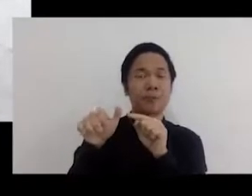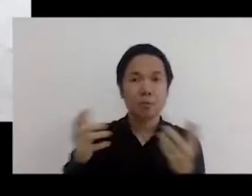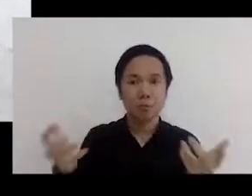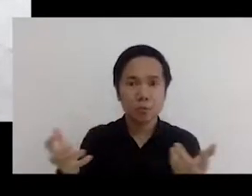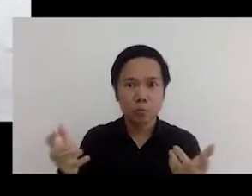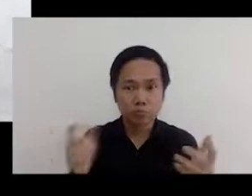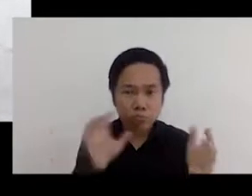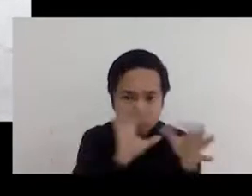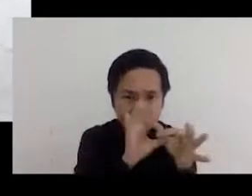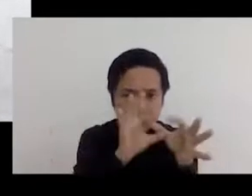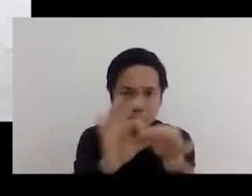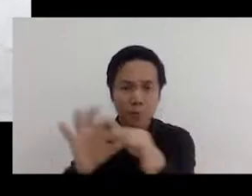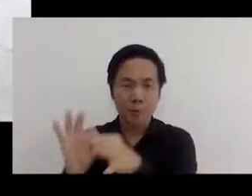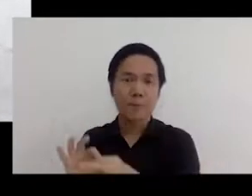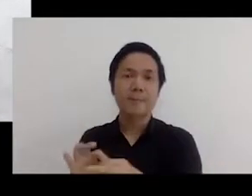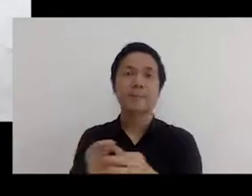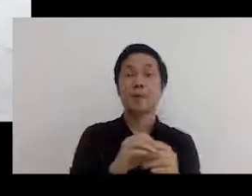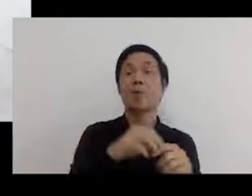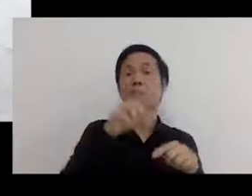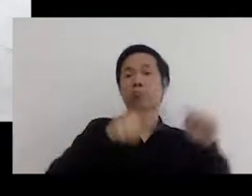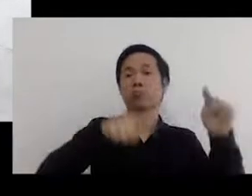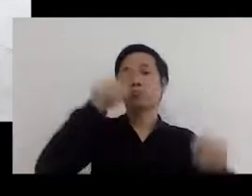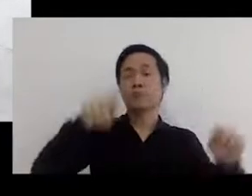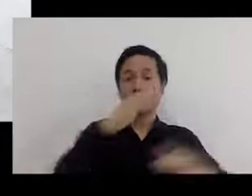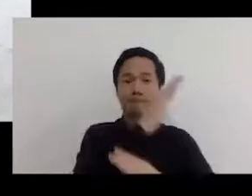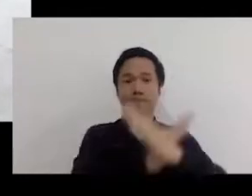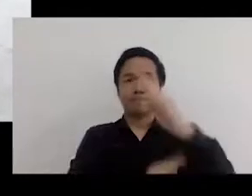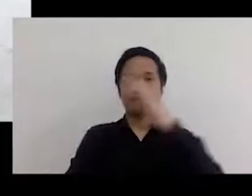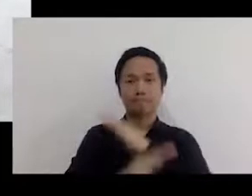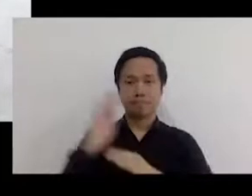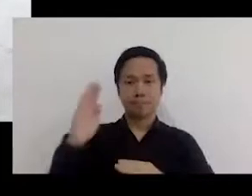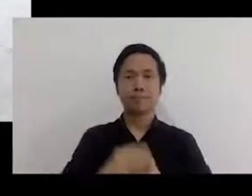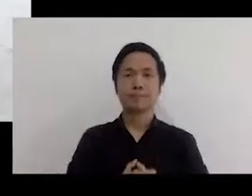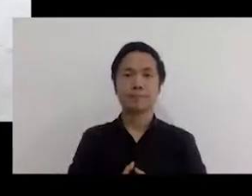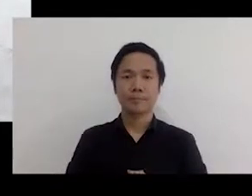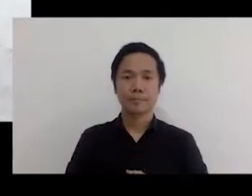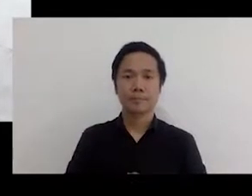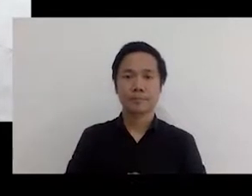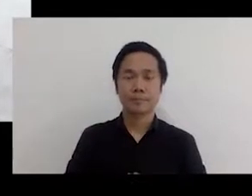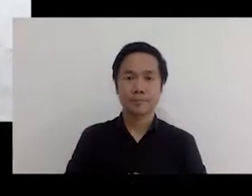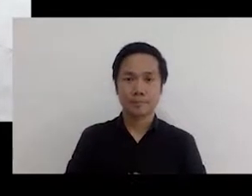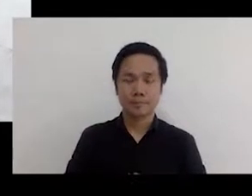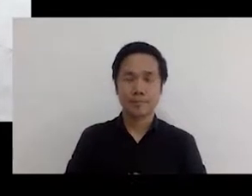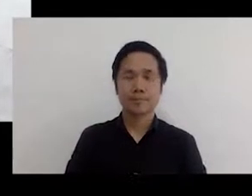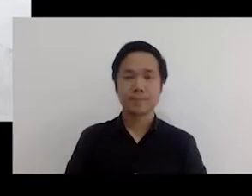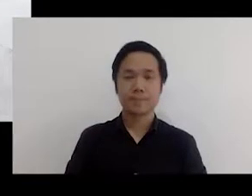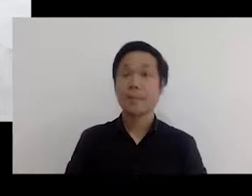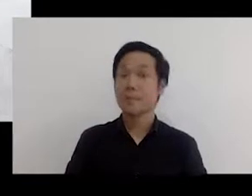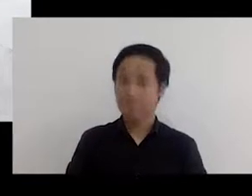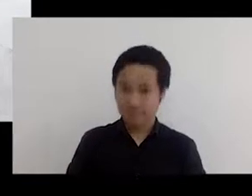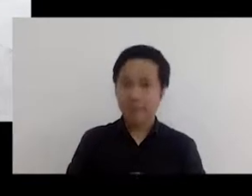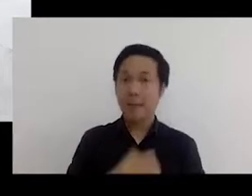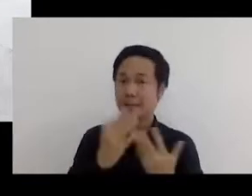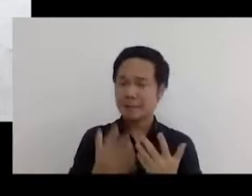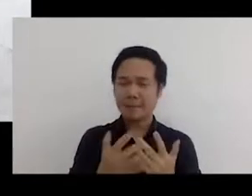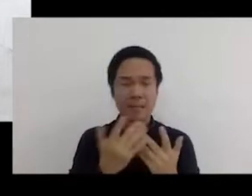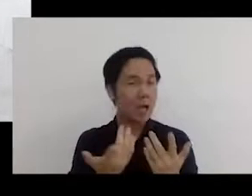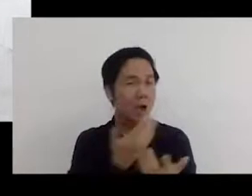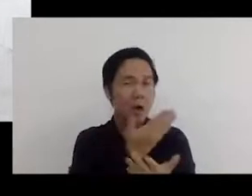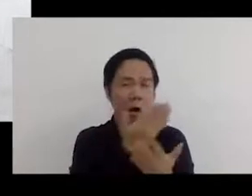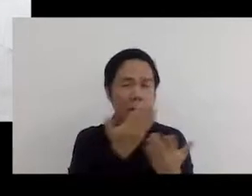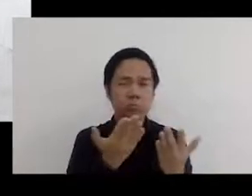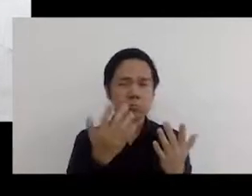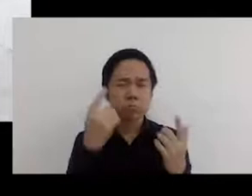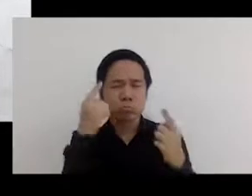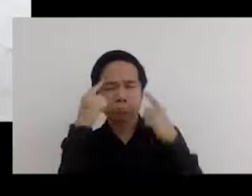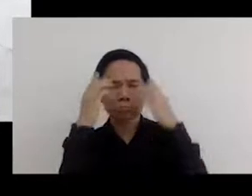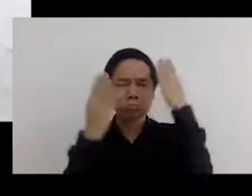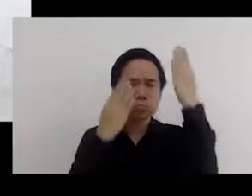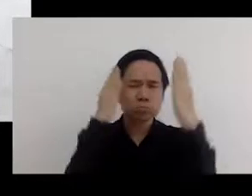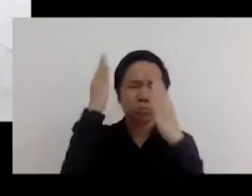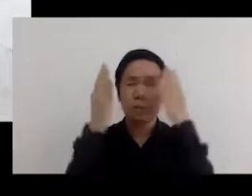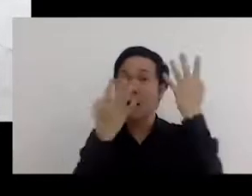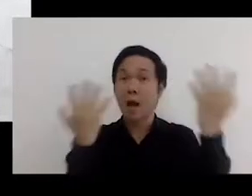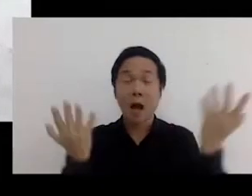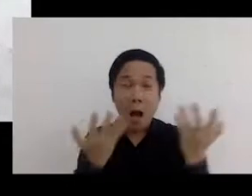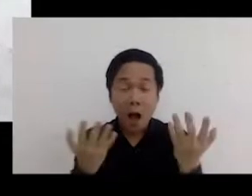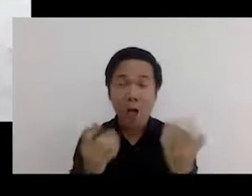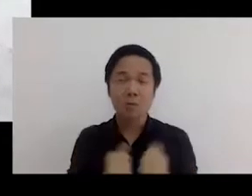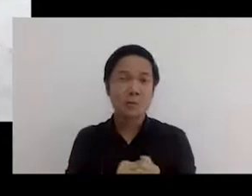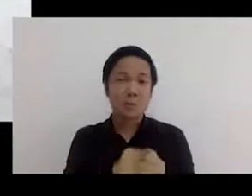and there a huge anxiety among people with disabilities towards recovery and also life after COVID-19.